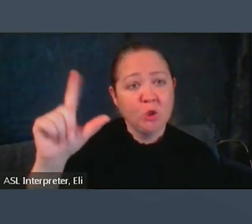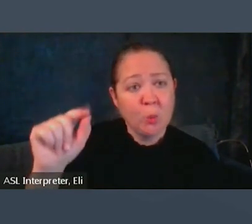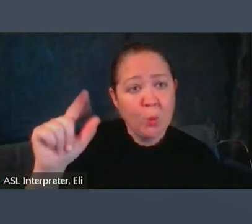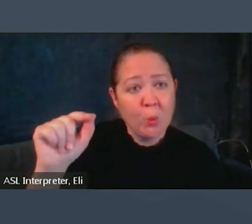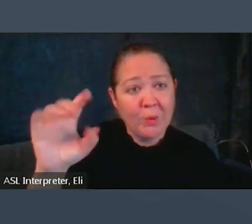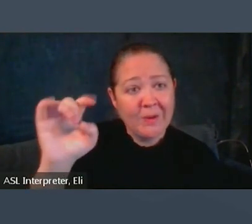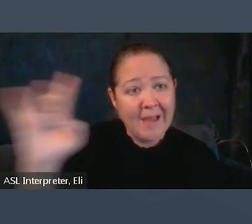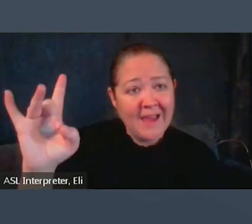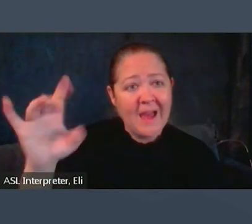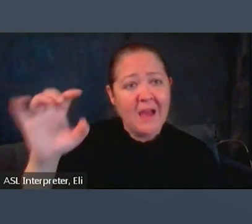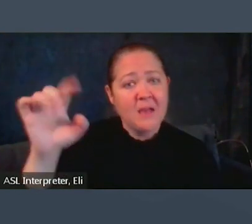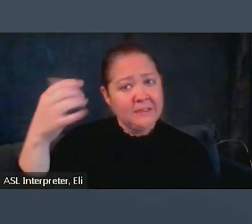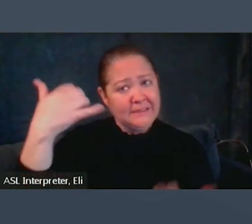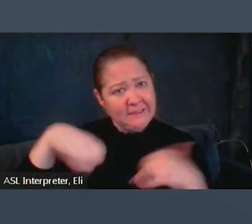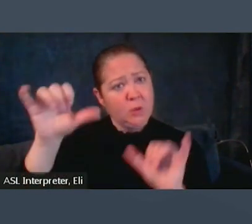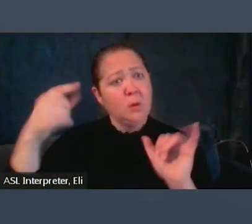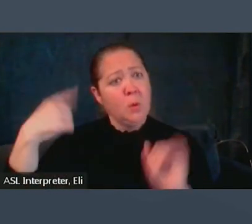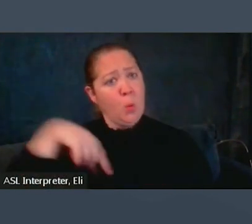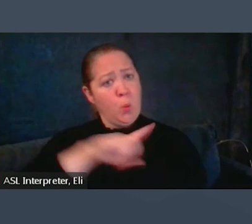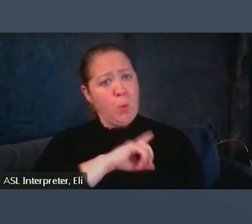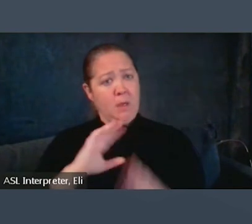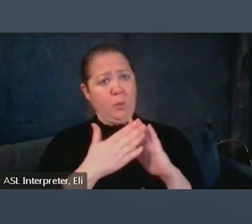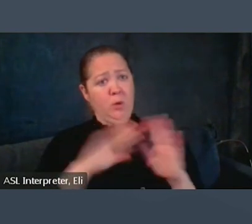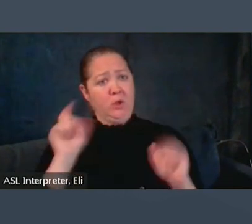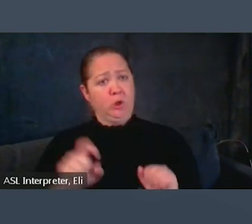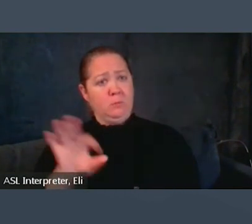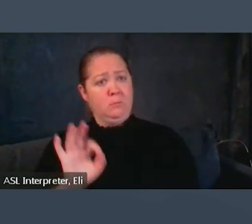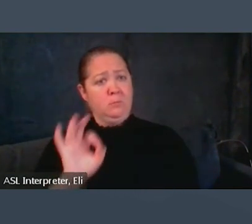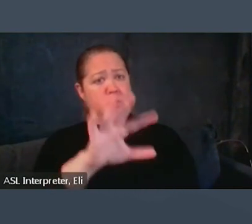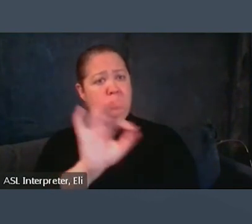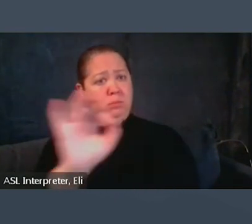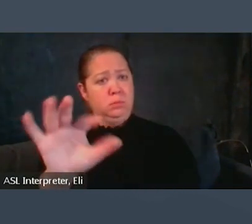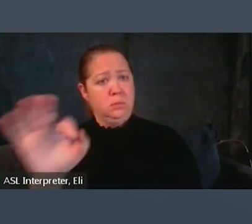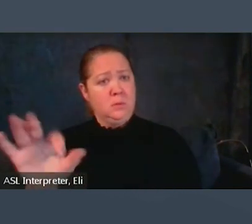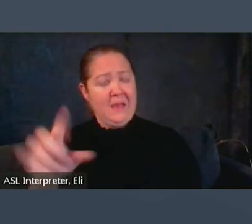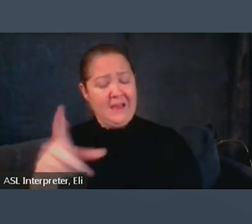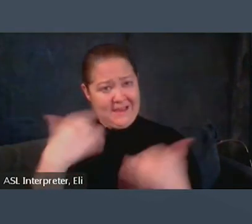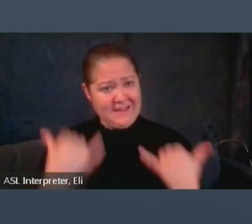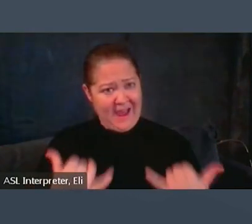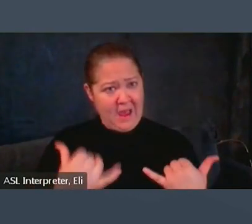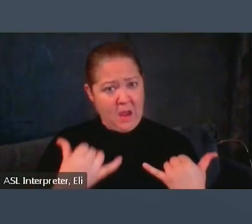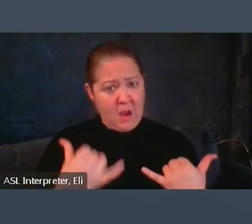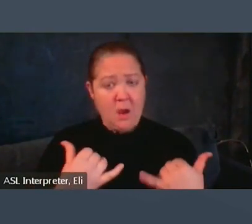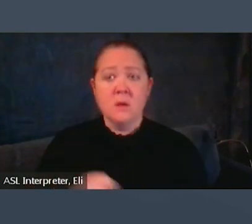This area already lacks many other critical services, such as grocery stores with fresh, healthy food choices.